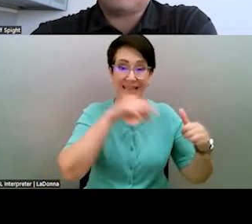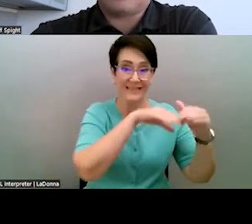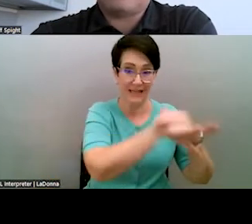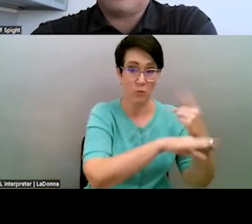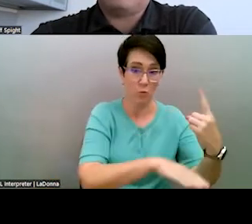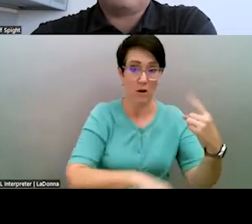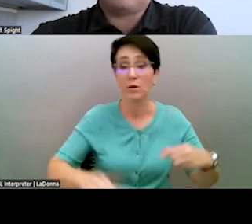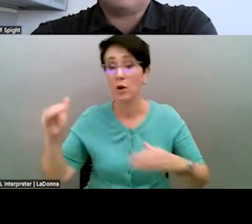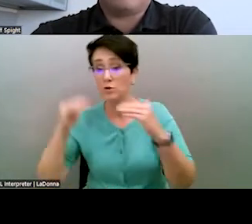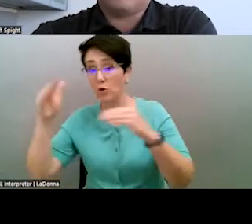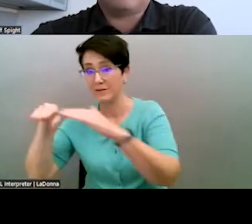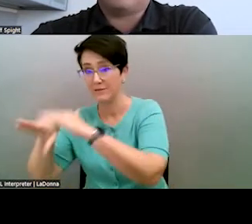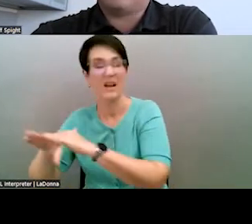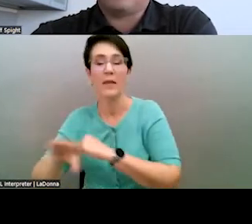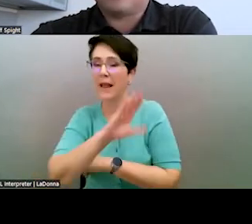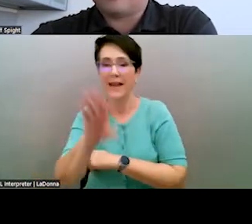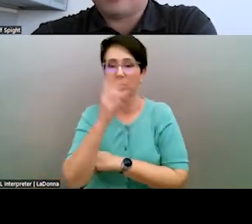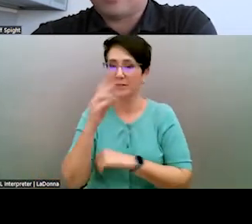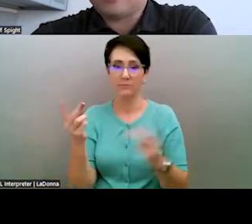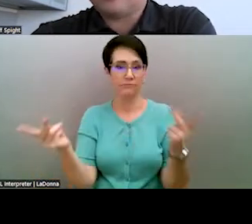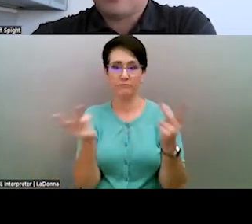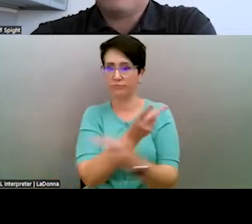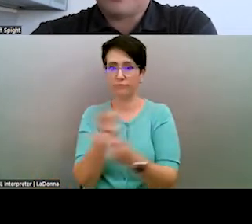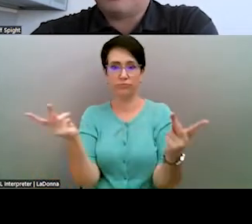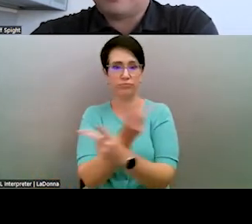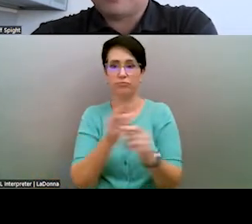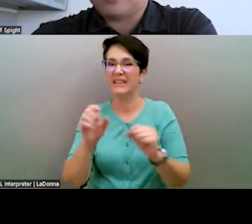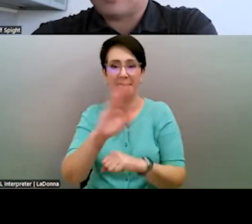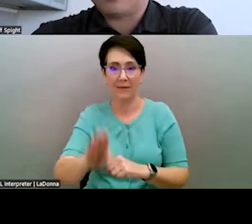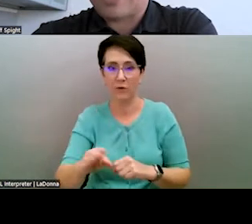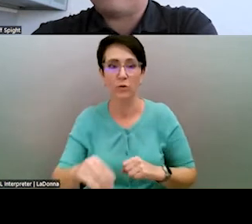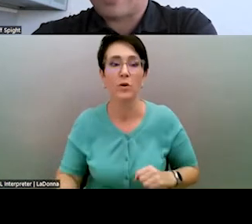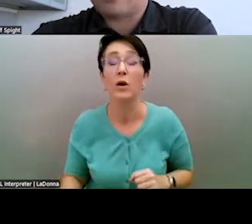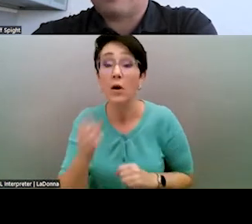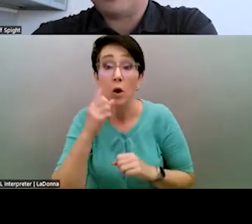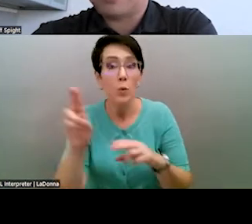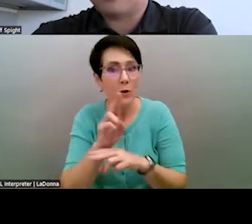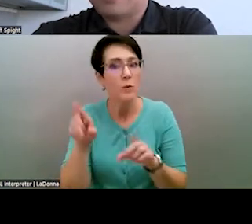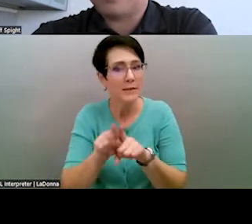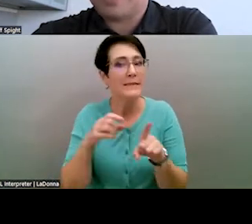LOBBY. KIDS NEVER SEE THE ADULT. KIDS NEVER SEE THE ADULTS. WE HANDLE BOTH SIDES OF THE BUILDING.